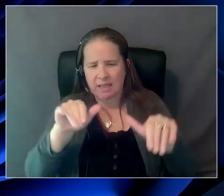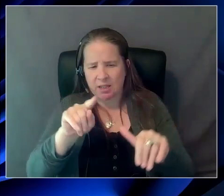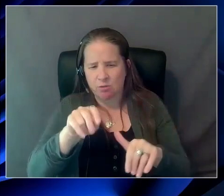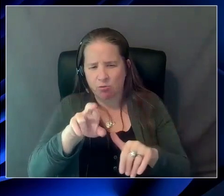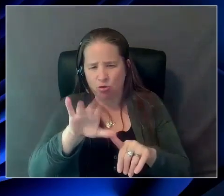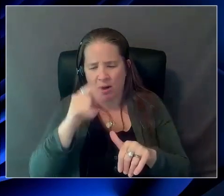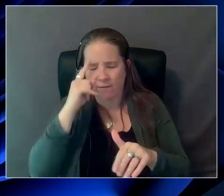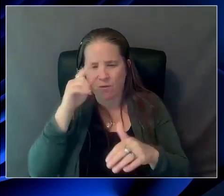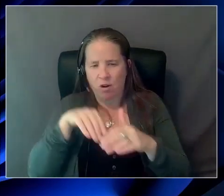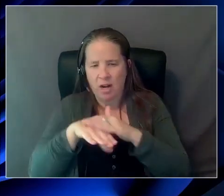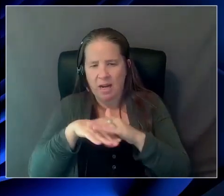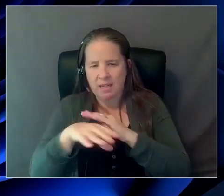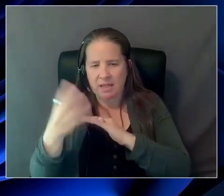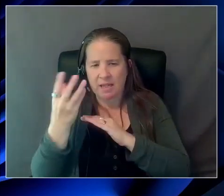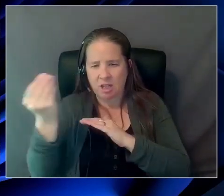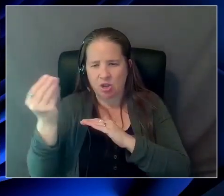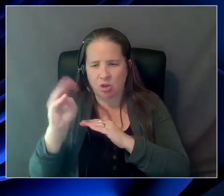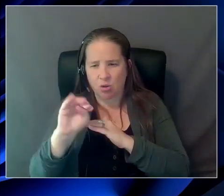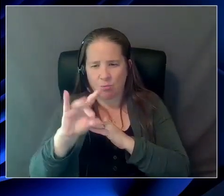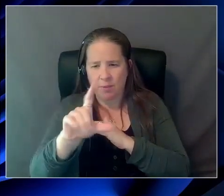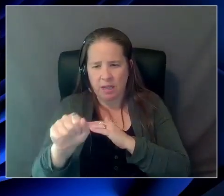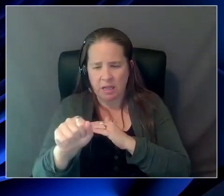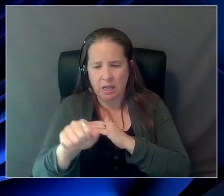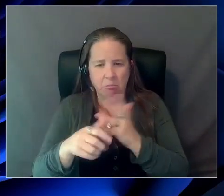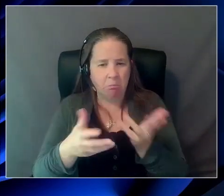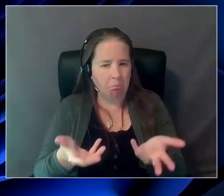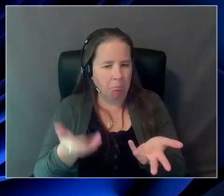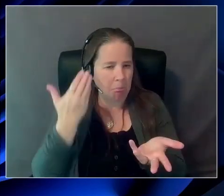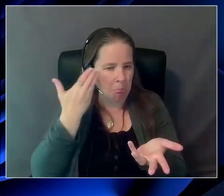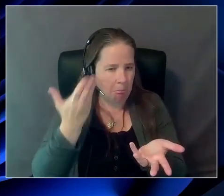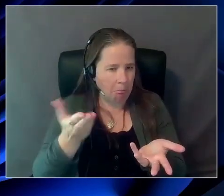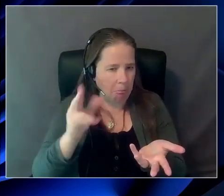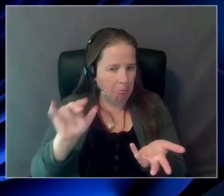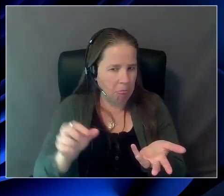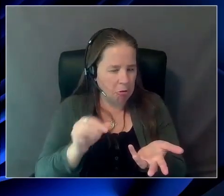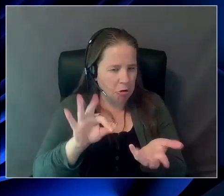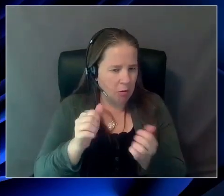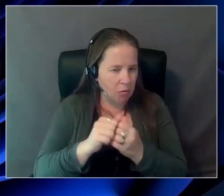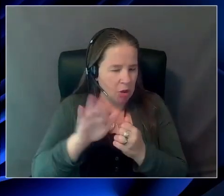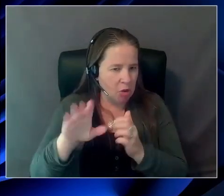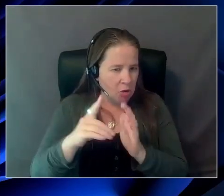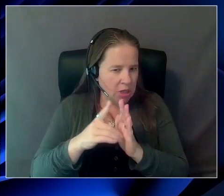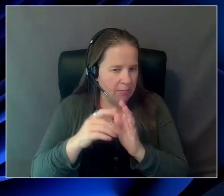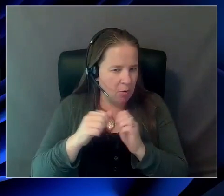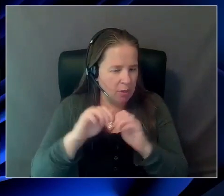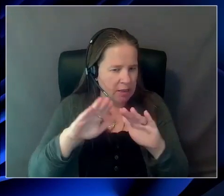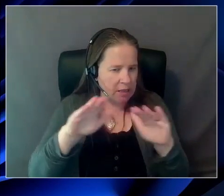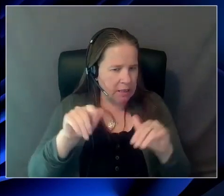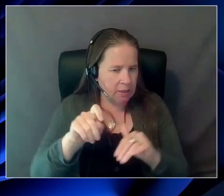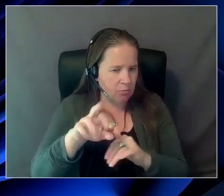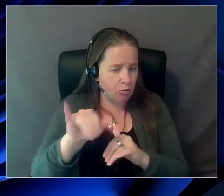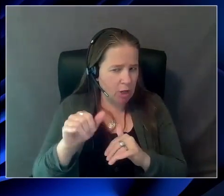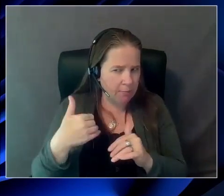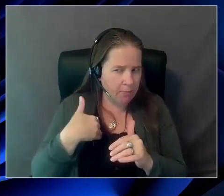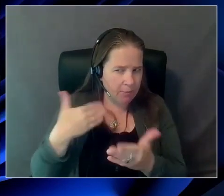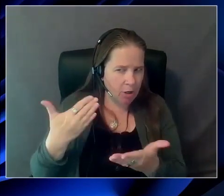able to access external media. I don't know Jeff with your demo with the system tray. If there's anything else there tidbits.